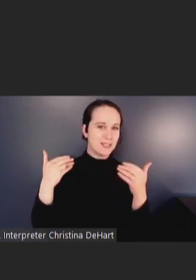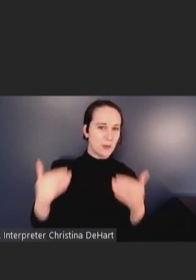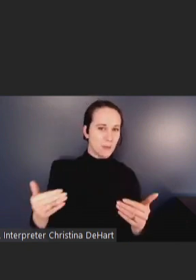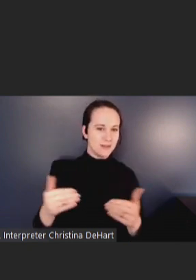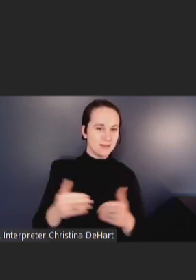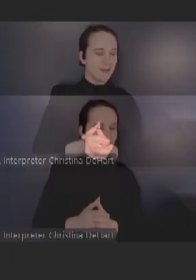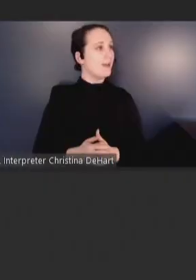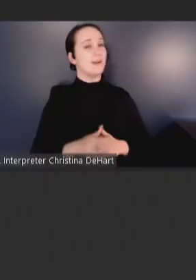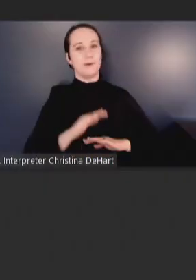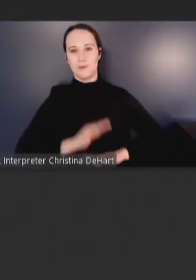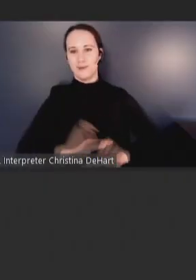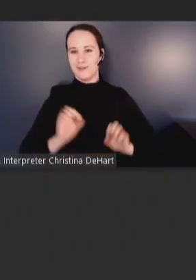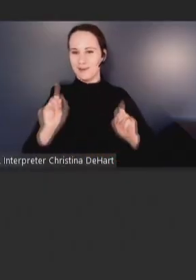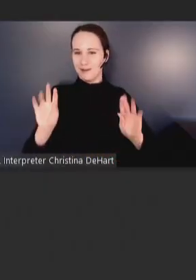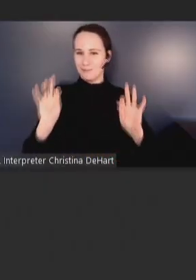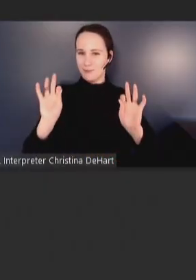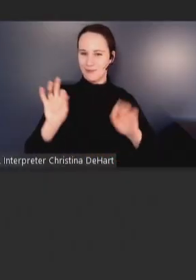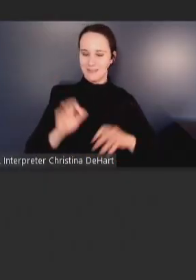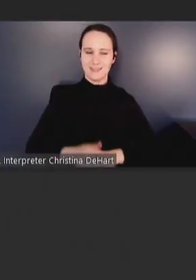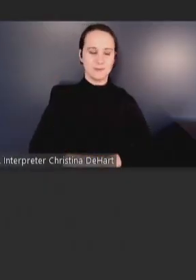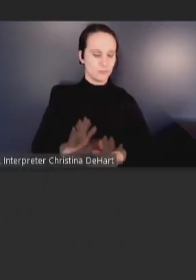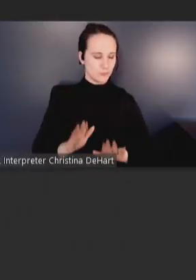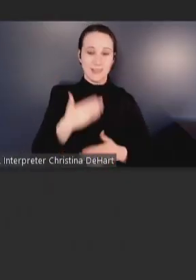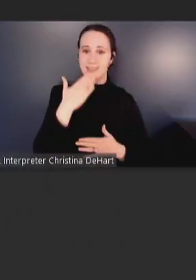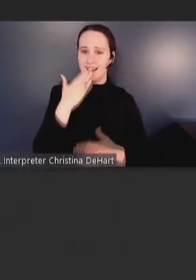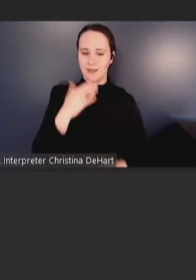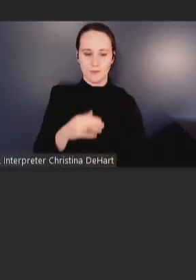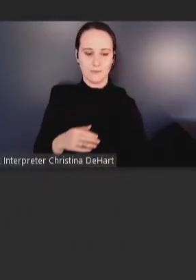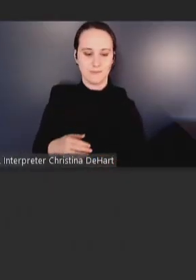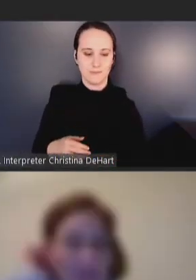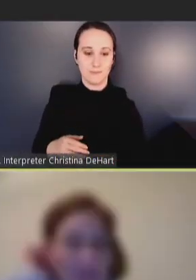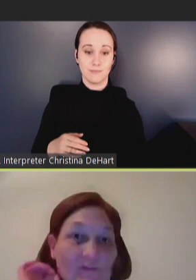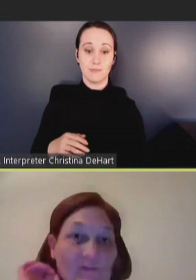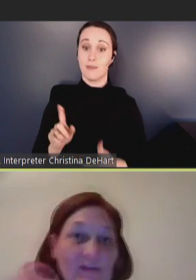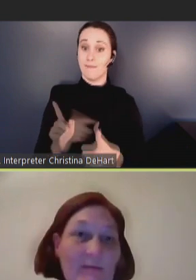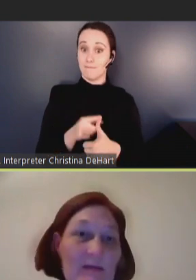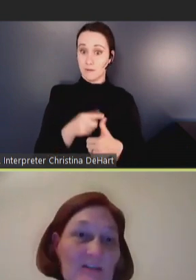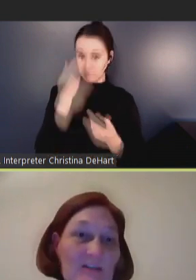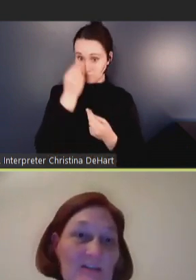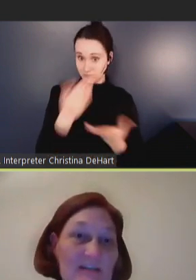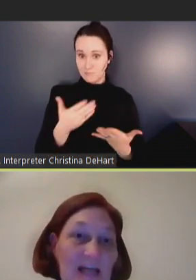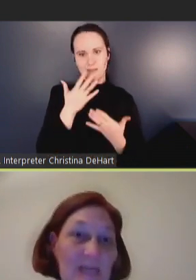Mary Beth Hance: Okay, perfect. Great. And first, I want to say thank you very much to Dr.